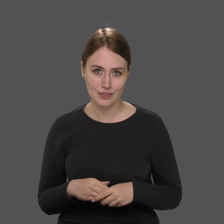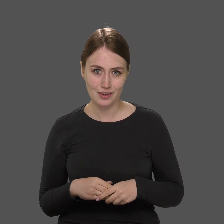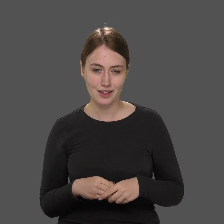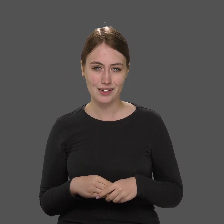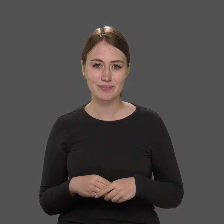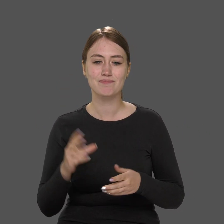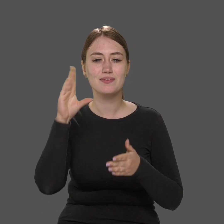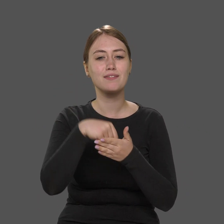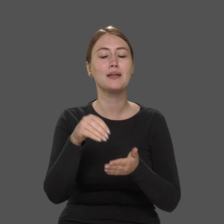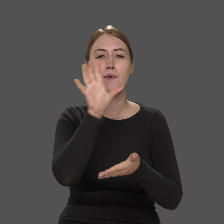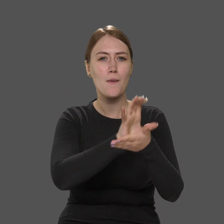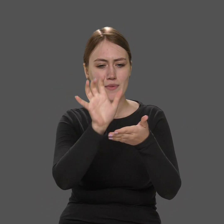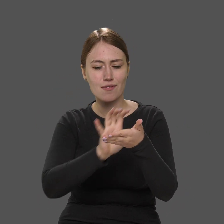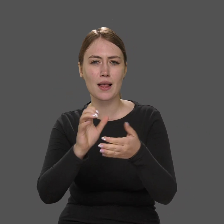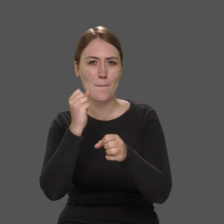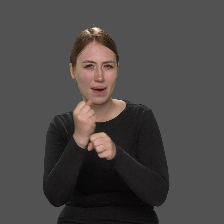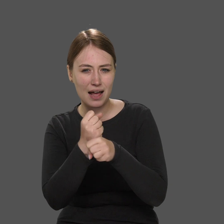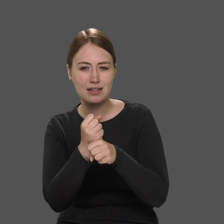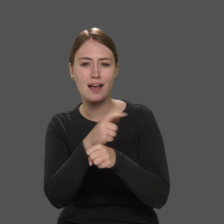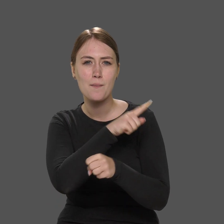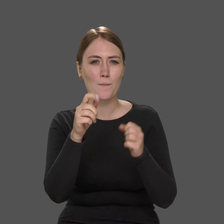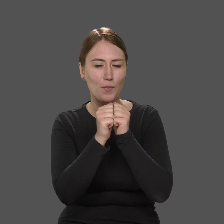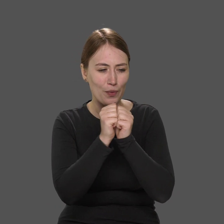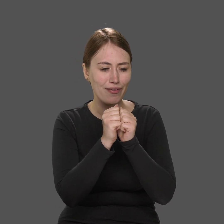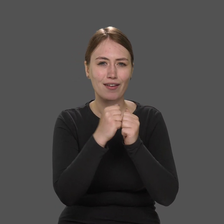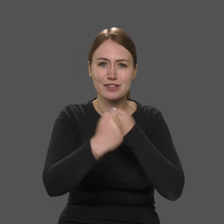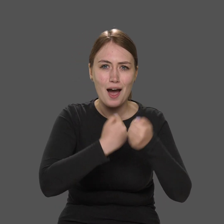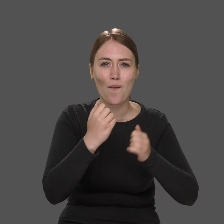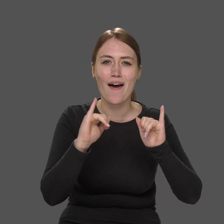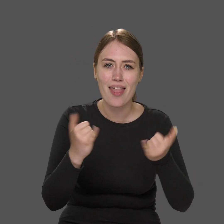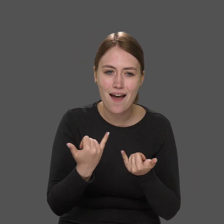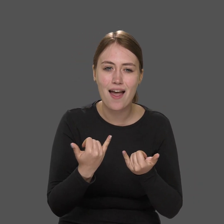Magnetic resonance imaging was used to observe the participants' brain activity.